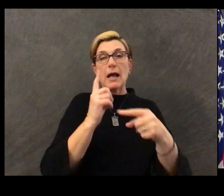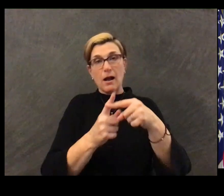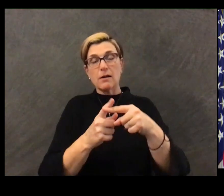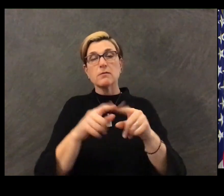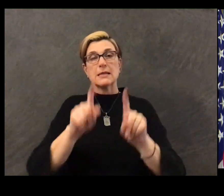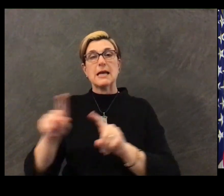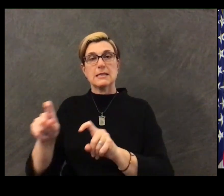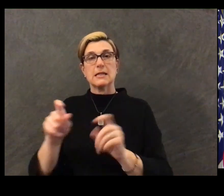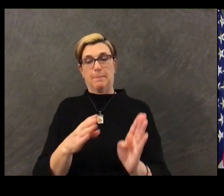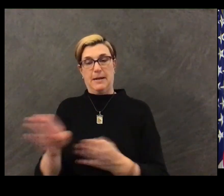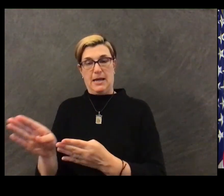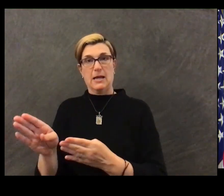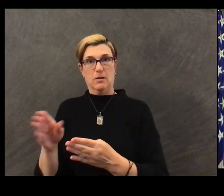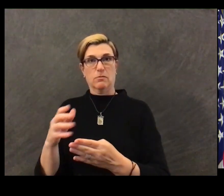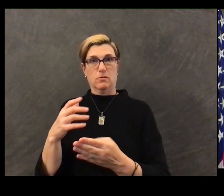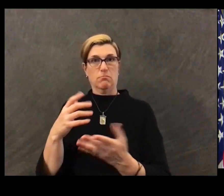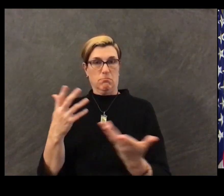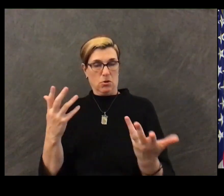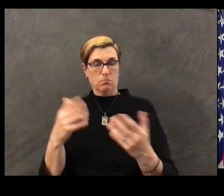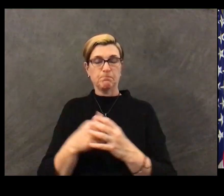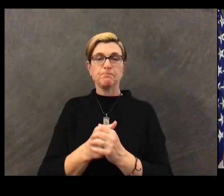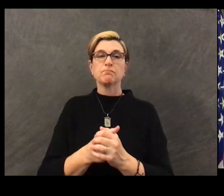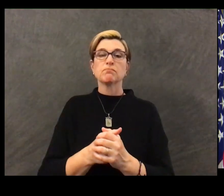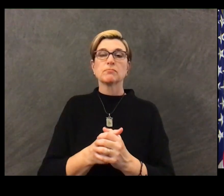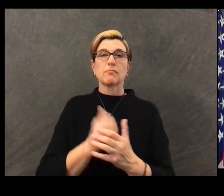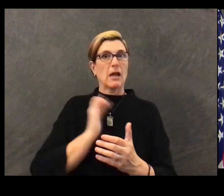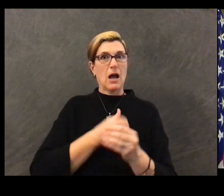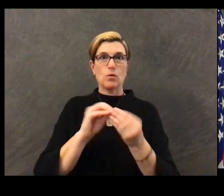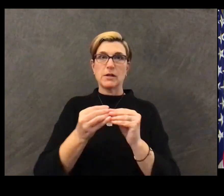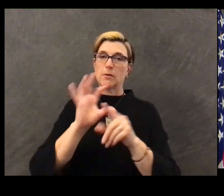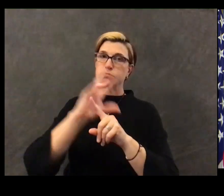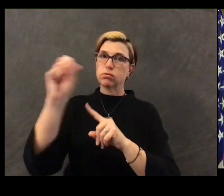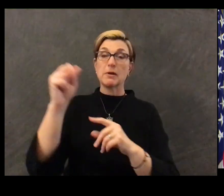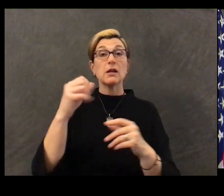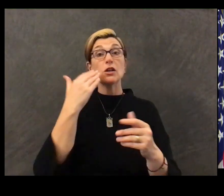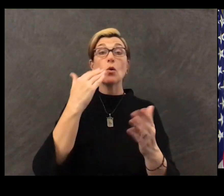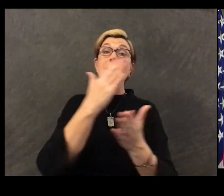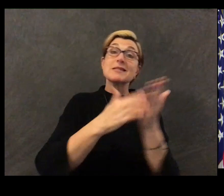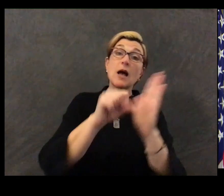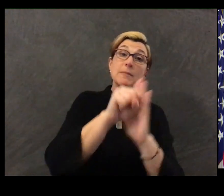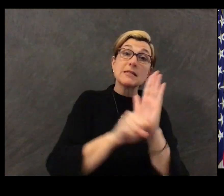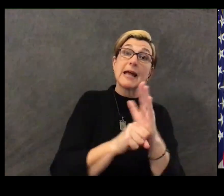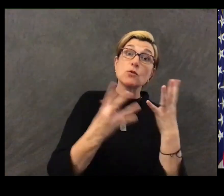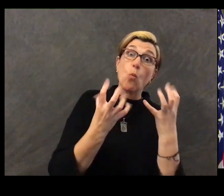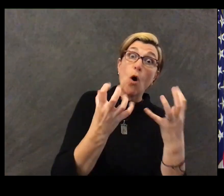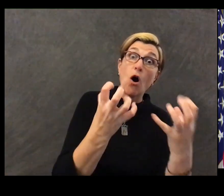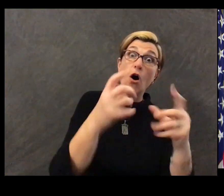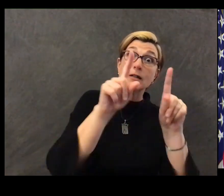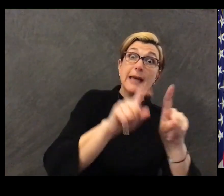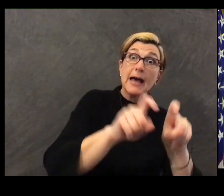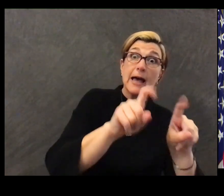and some people are very very big on testing big on testing but some people